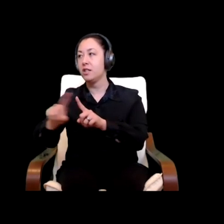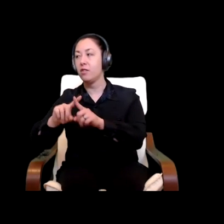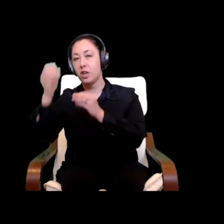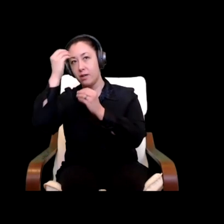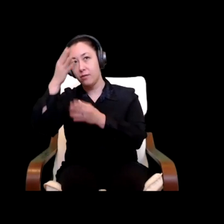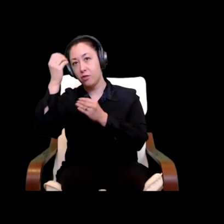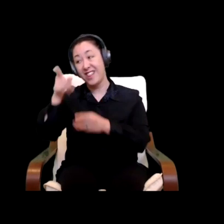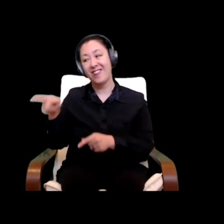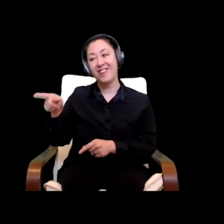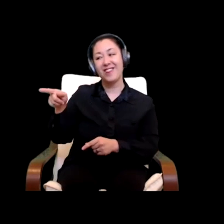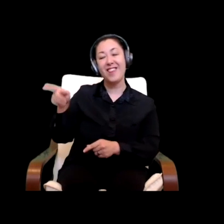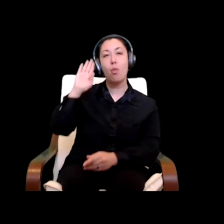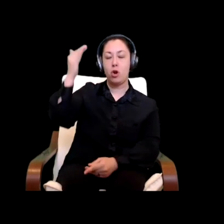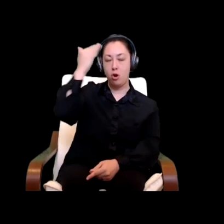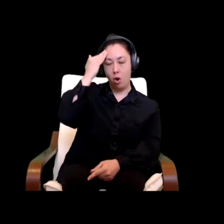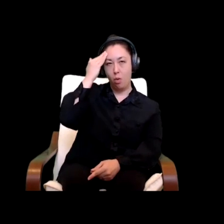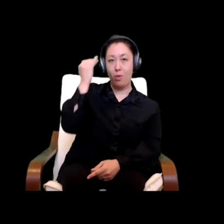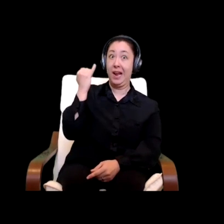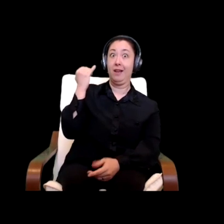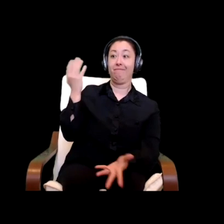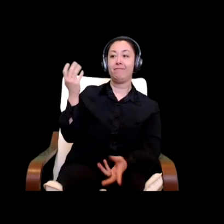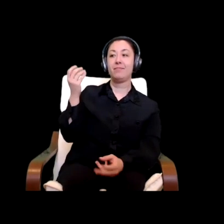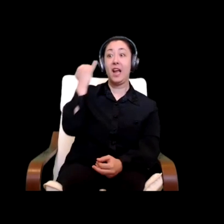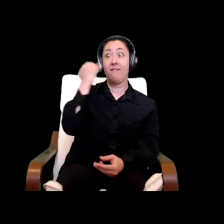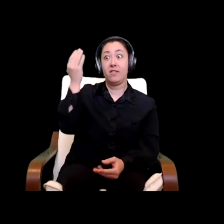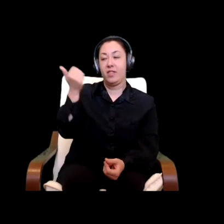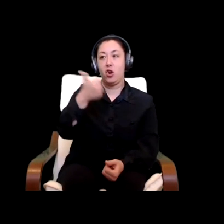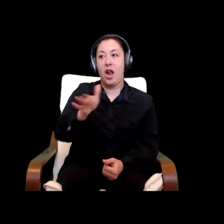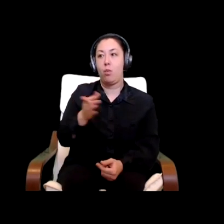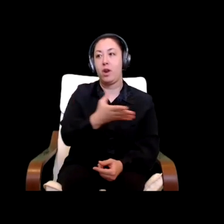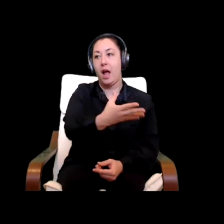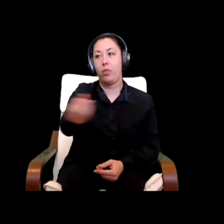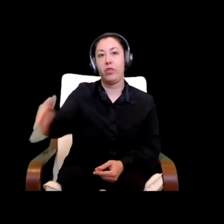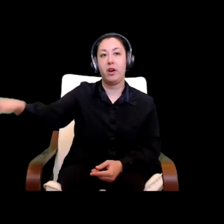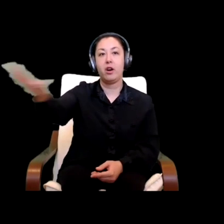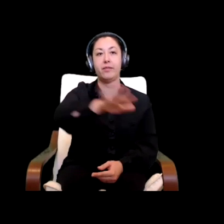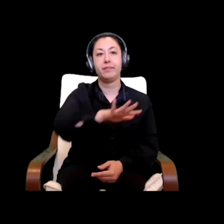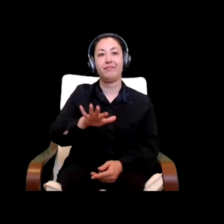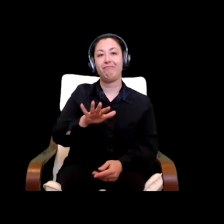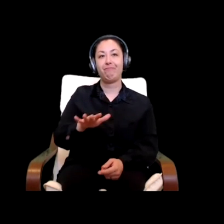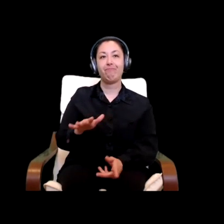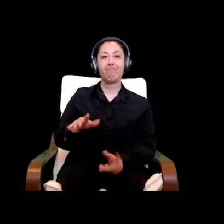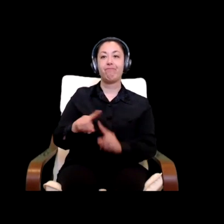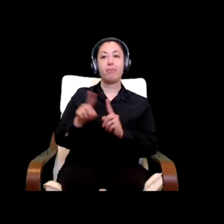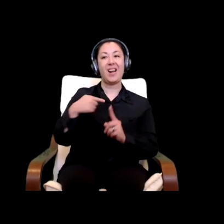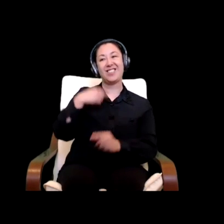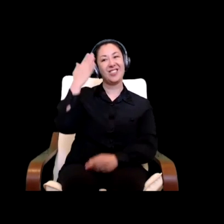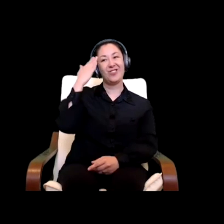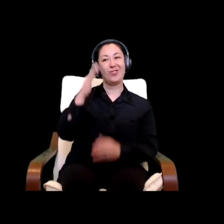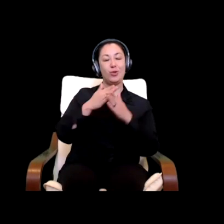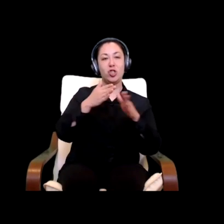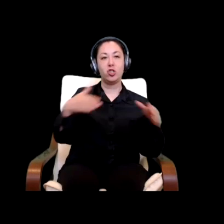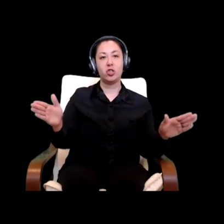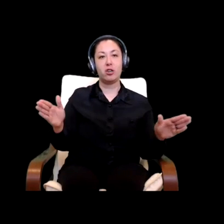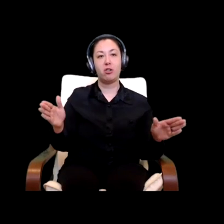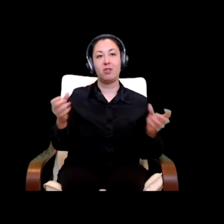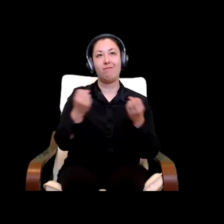group, it would be the Deafblind projects but I do not know in general if -- how many